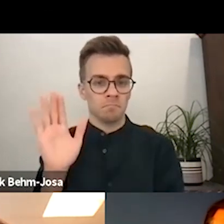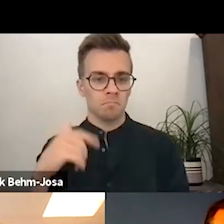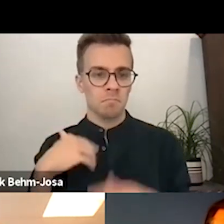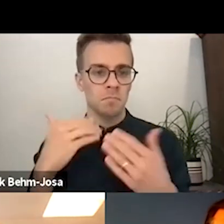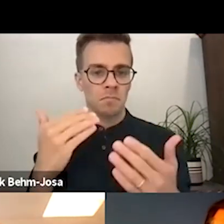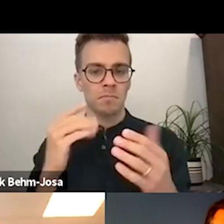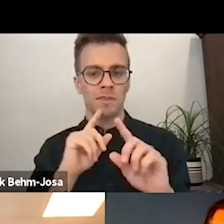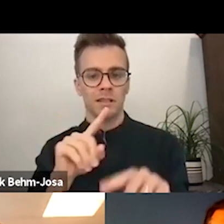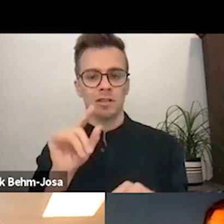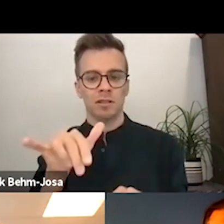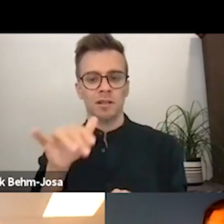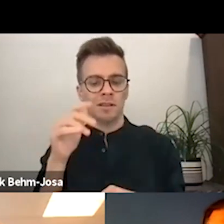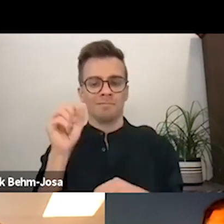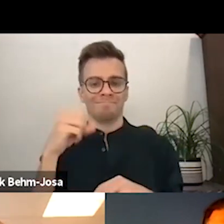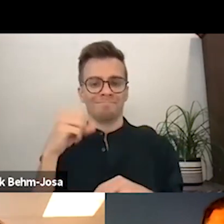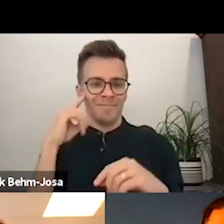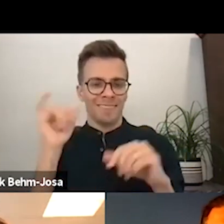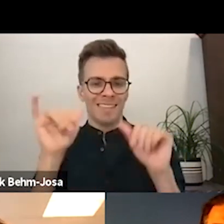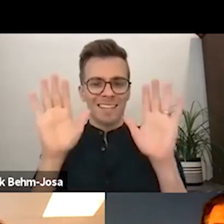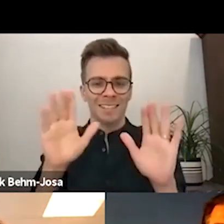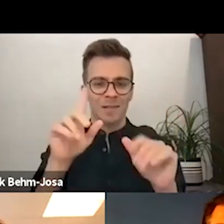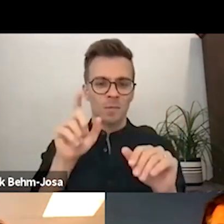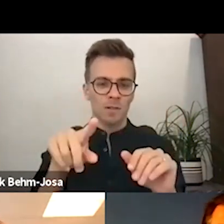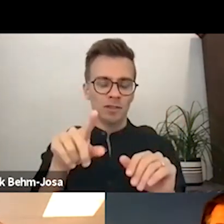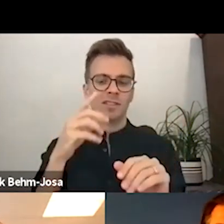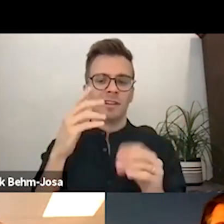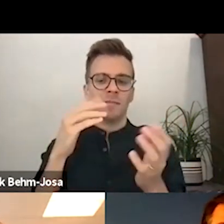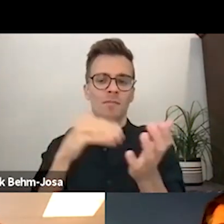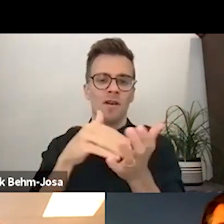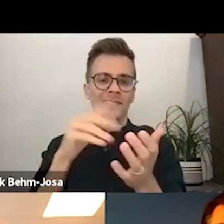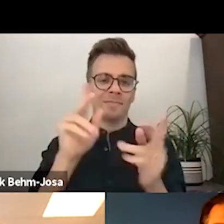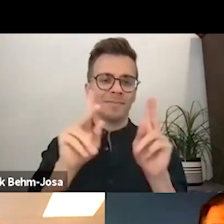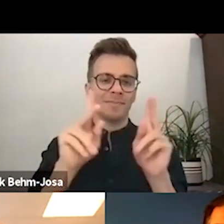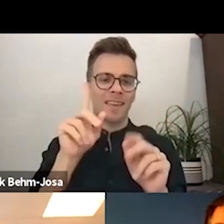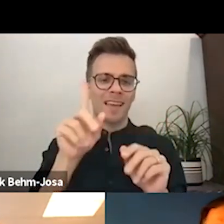I can go ahead and answer that.